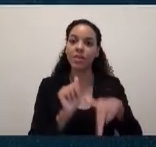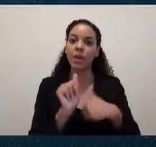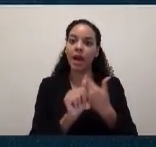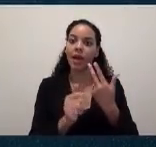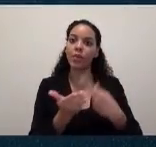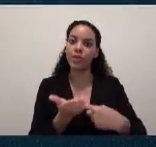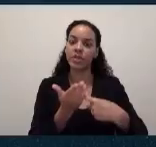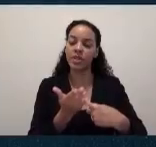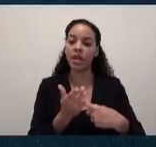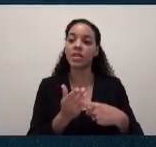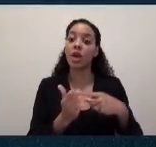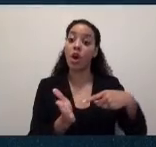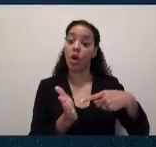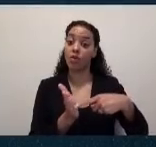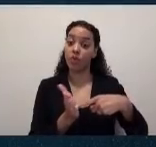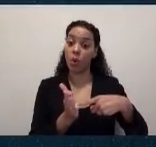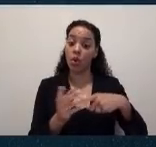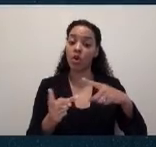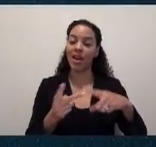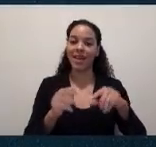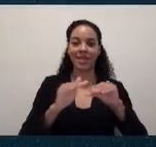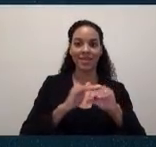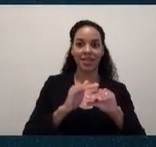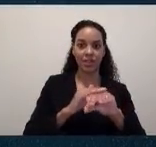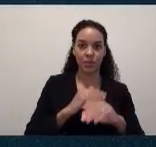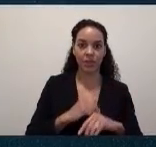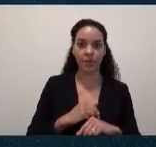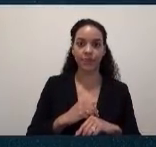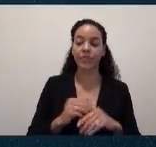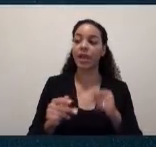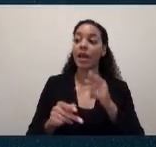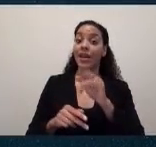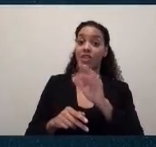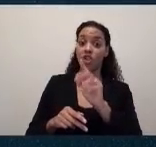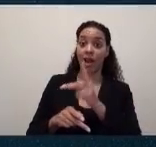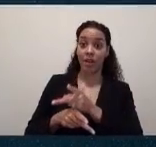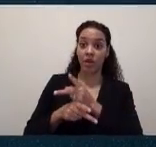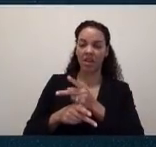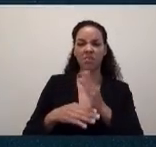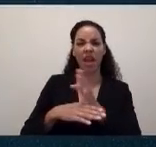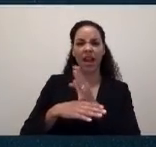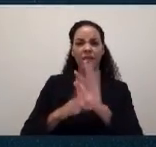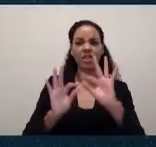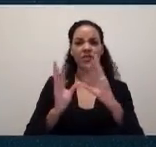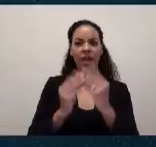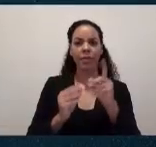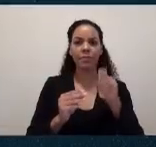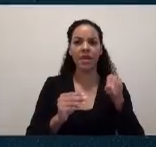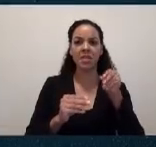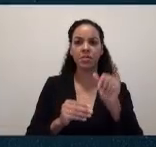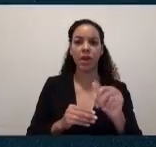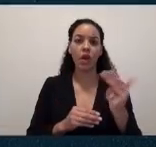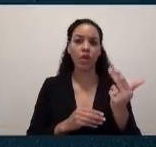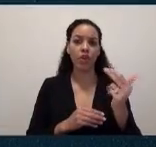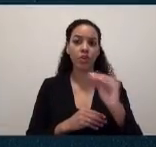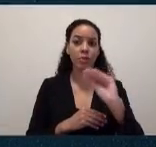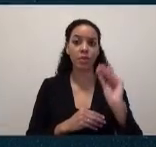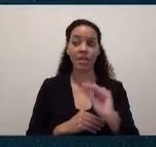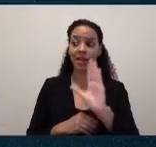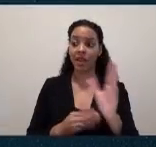Take childcare for instance, the average family in America has to spend 13 percent of their income on childcare, 13 percent.